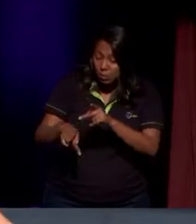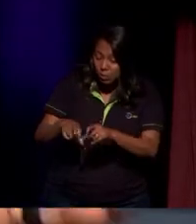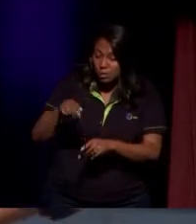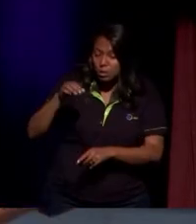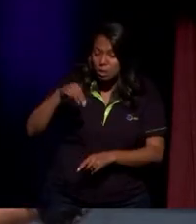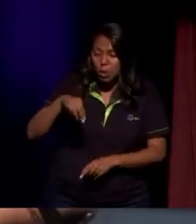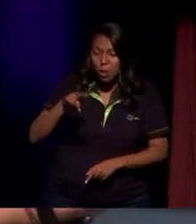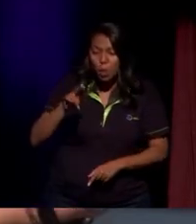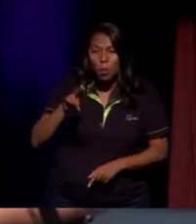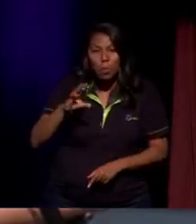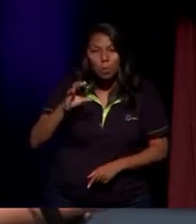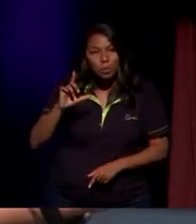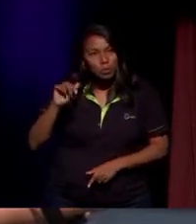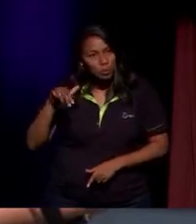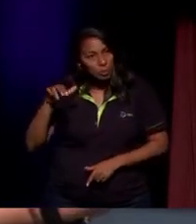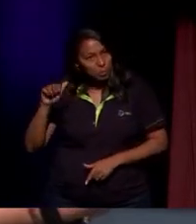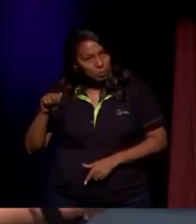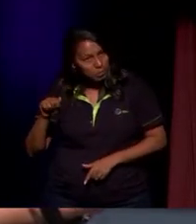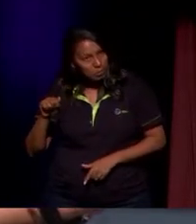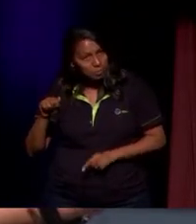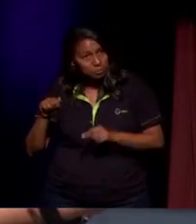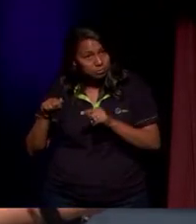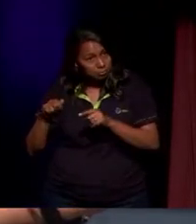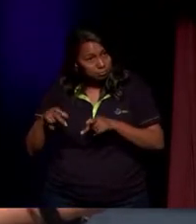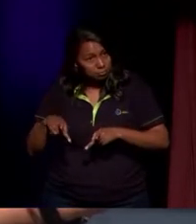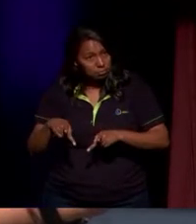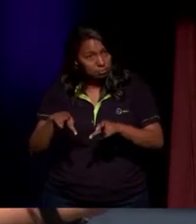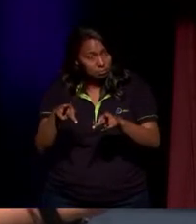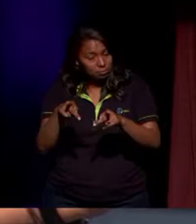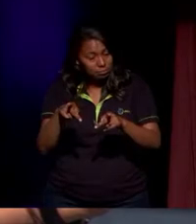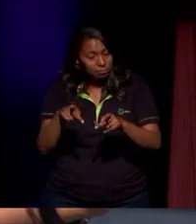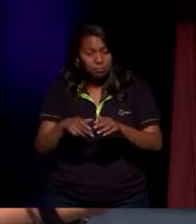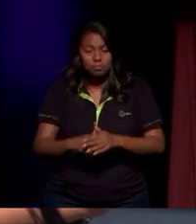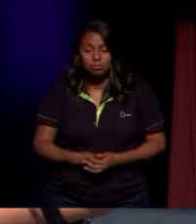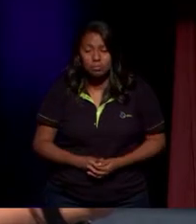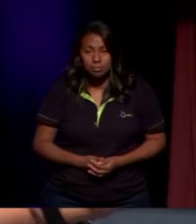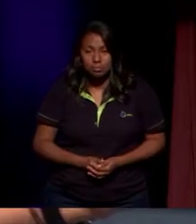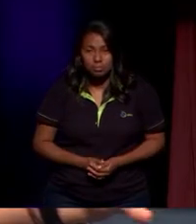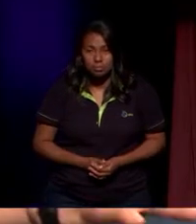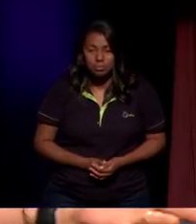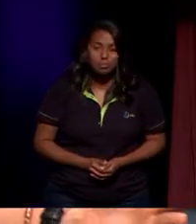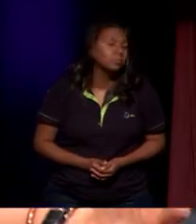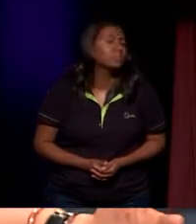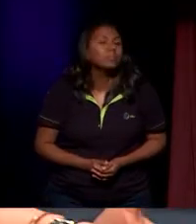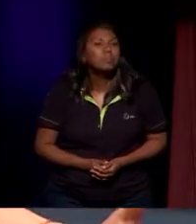and as it says, its name? -Muna. Muna.